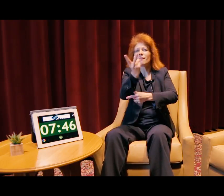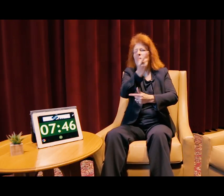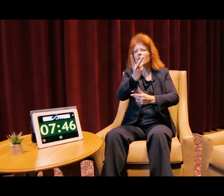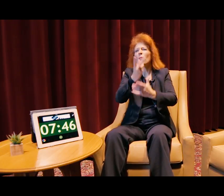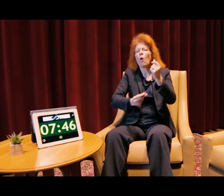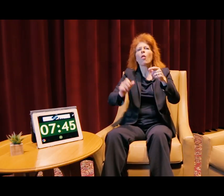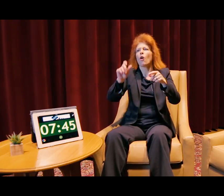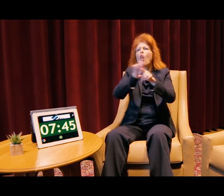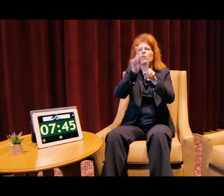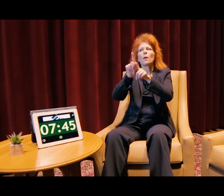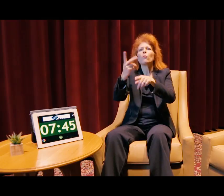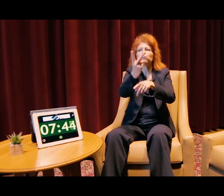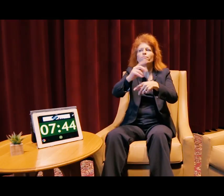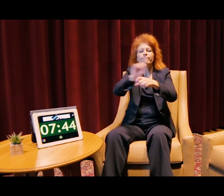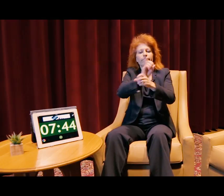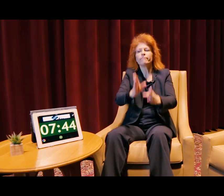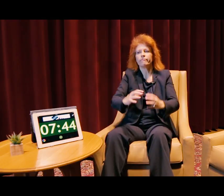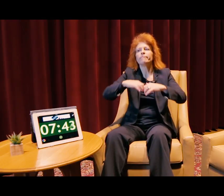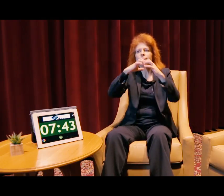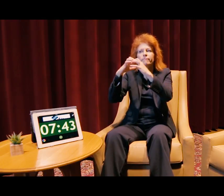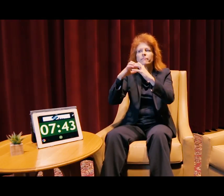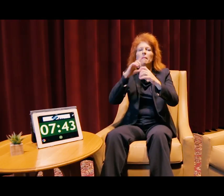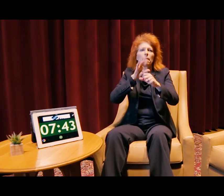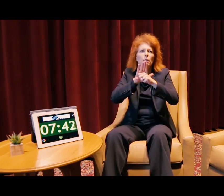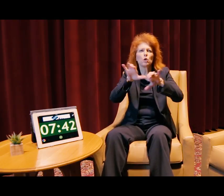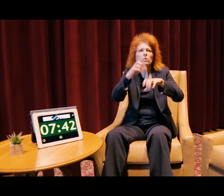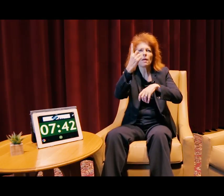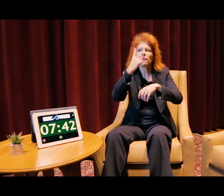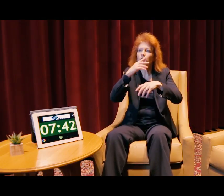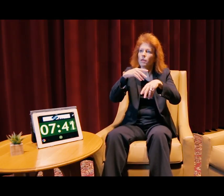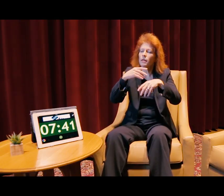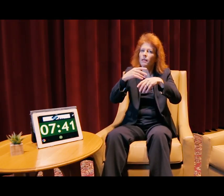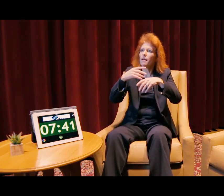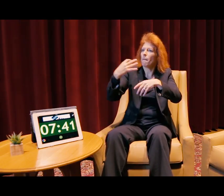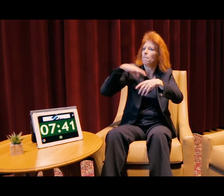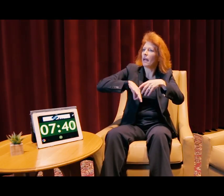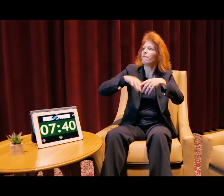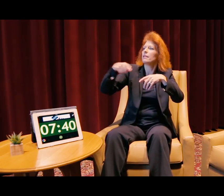entrepreneurial and committed to doing something that contributes to the collective good of society.